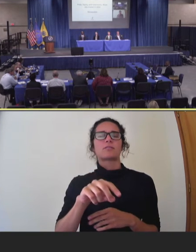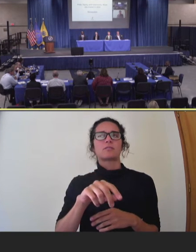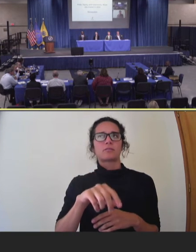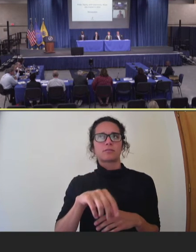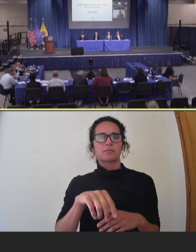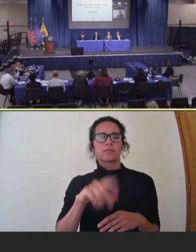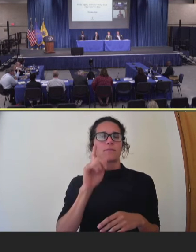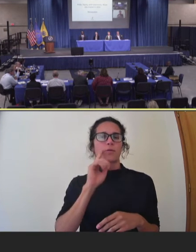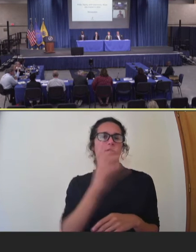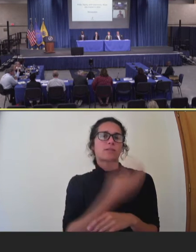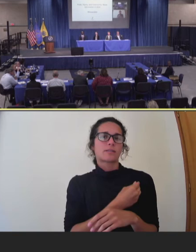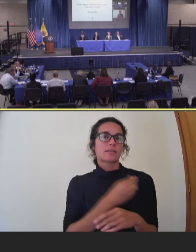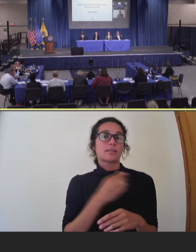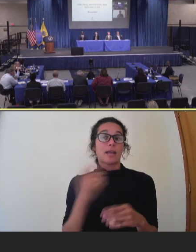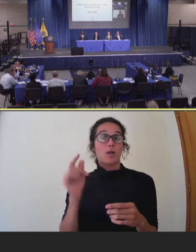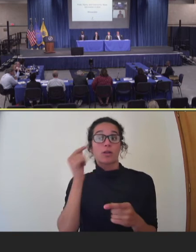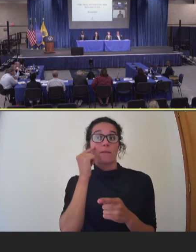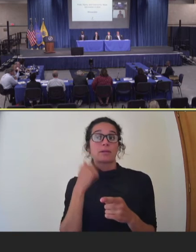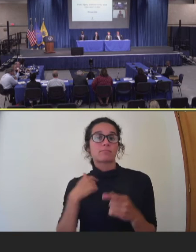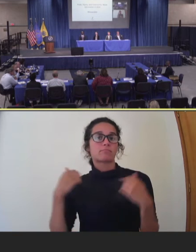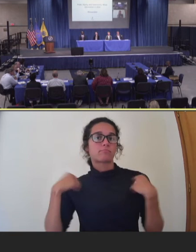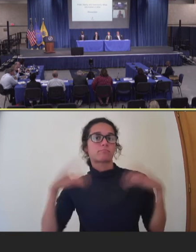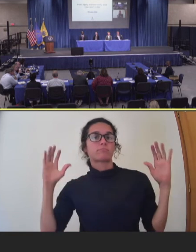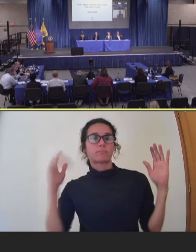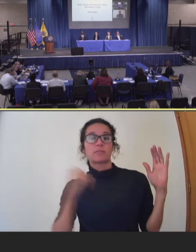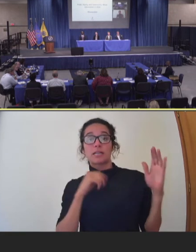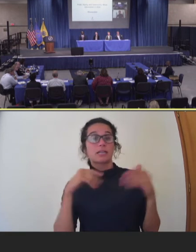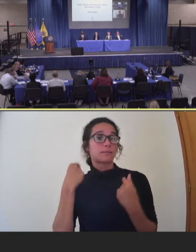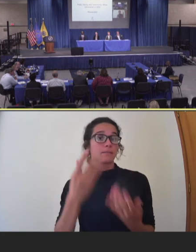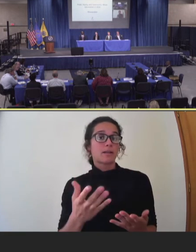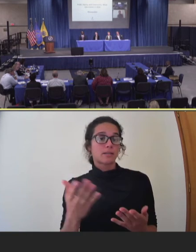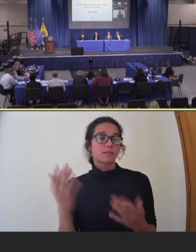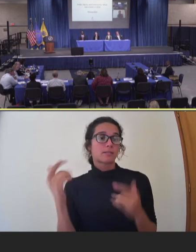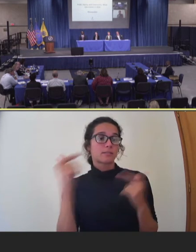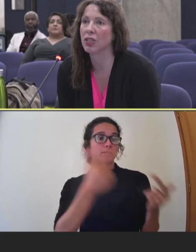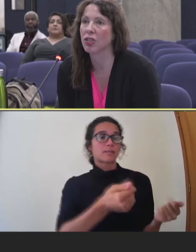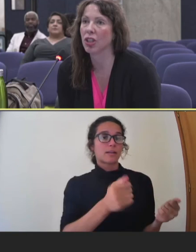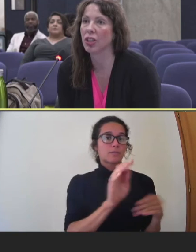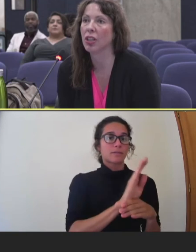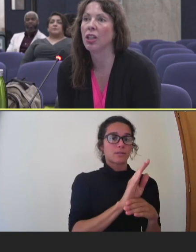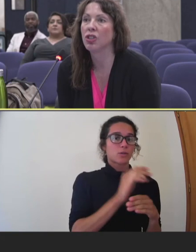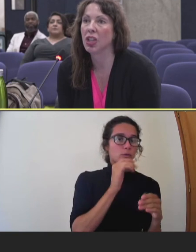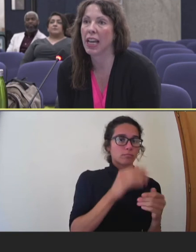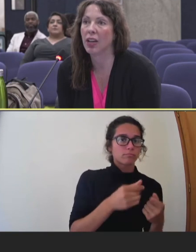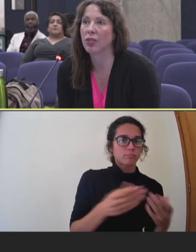wondering if any of you have thought through how you'll continue to administer JYNNEOS to